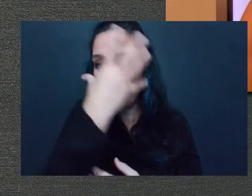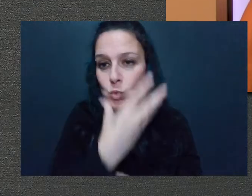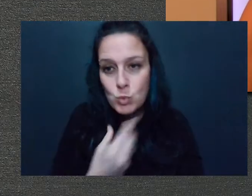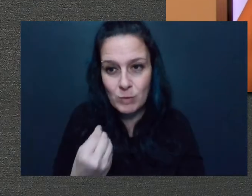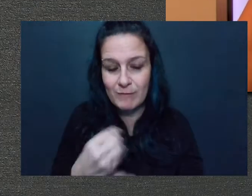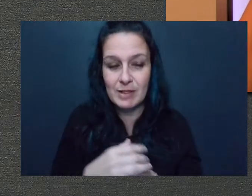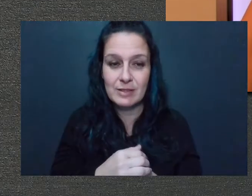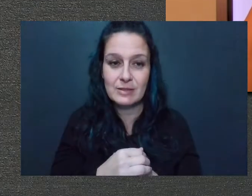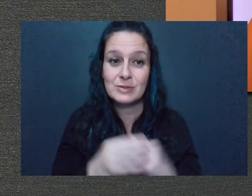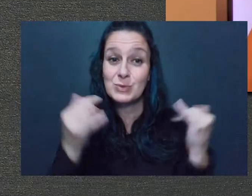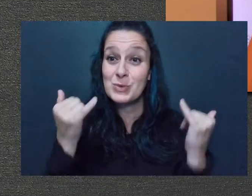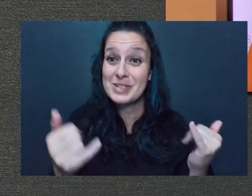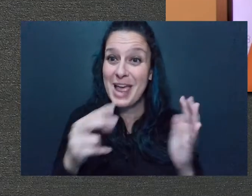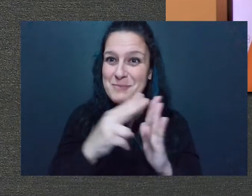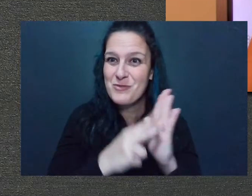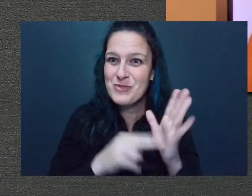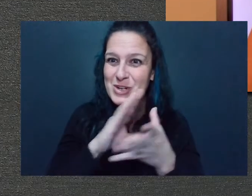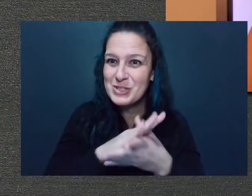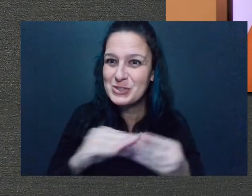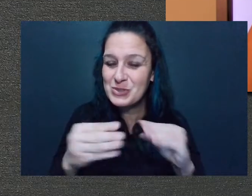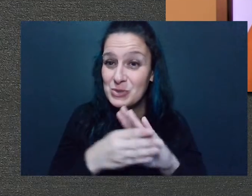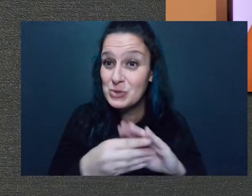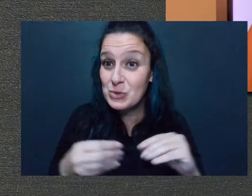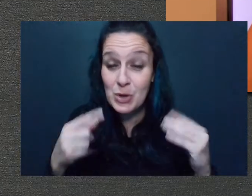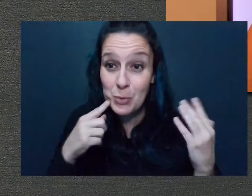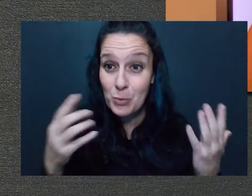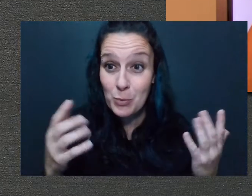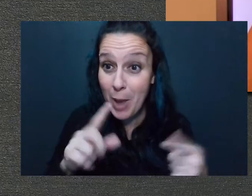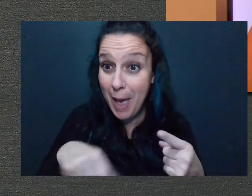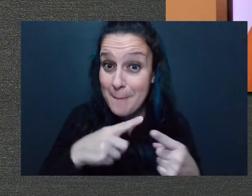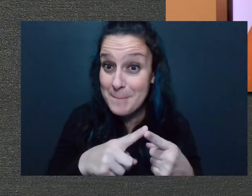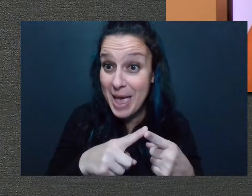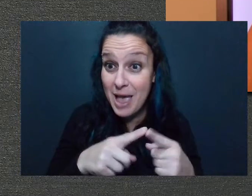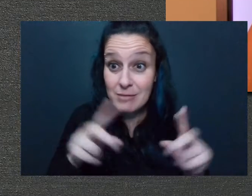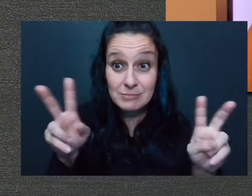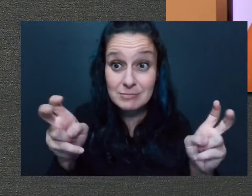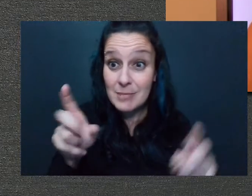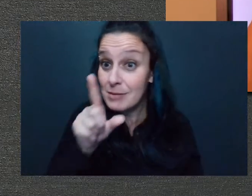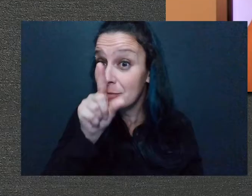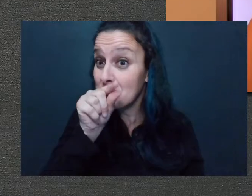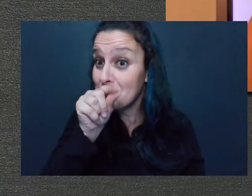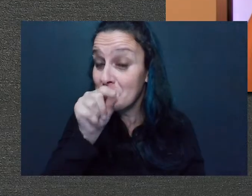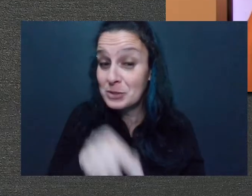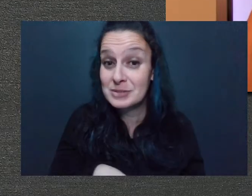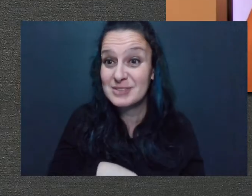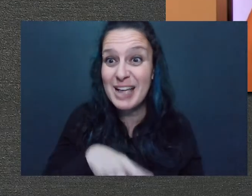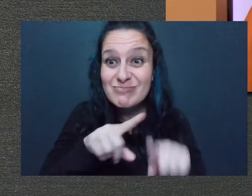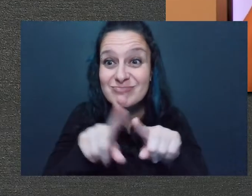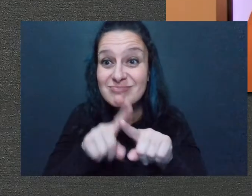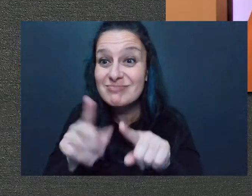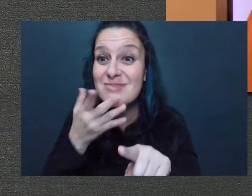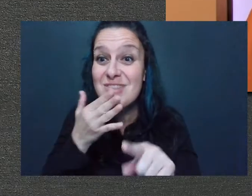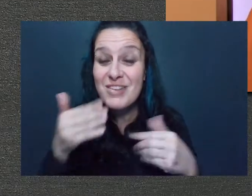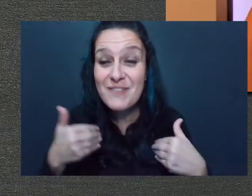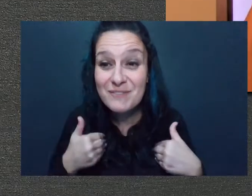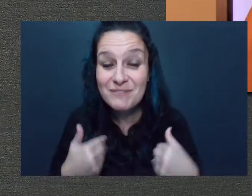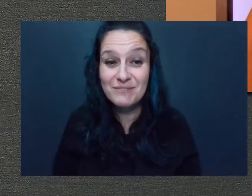And now I'm gonna read you a story about the birds and all the colors that they are.